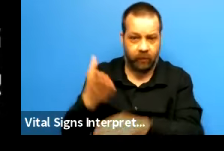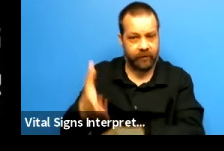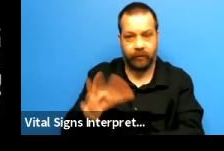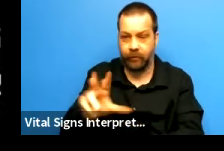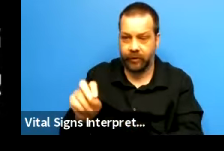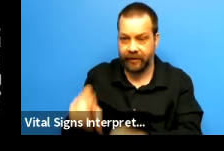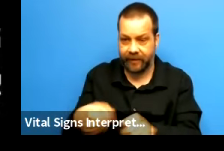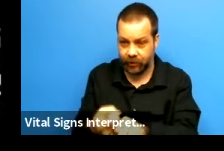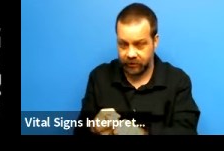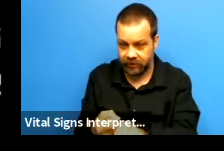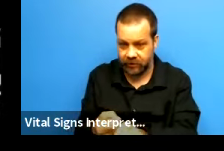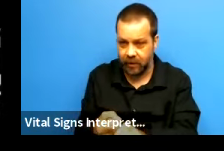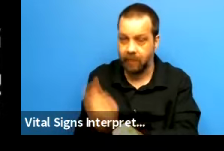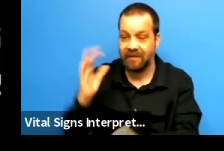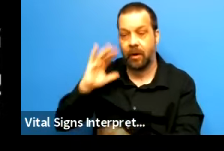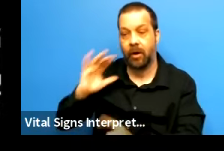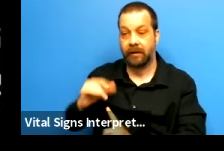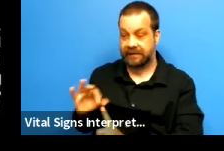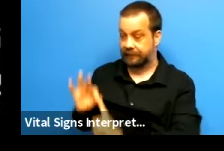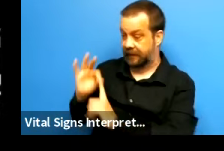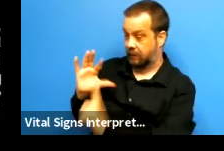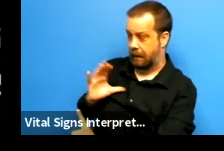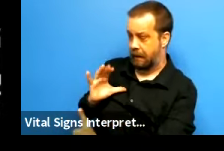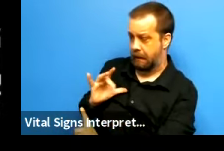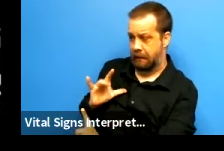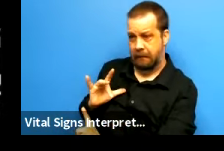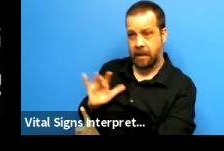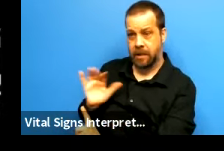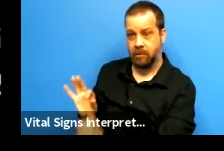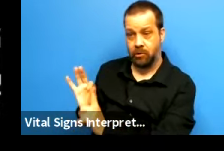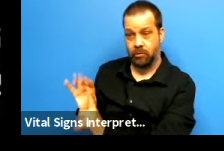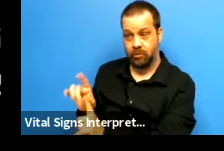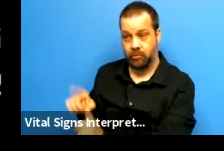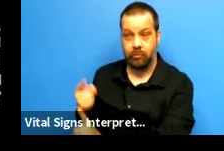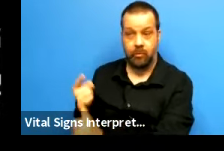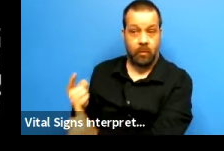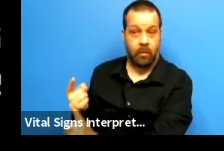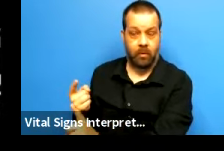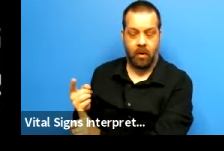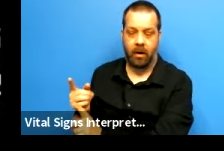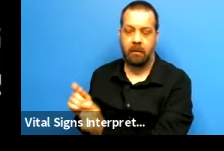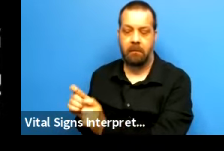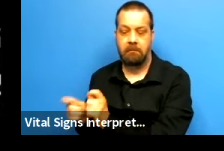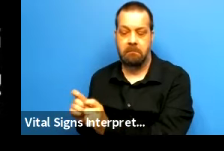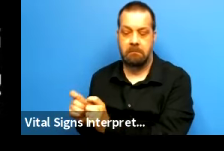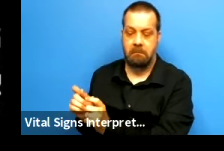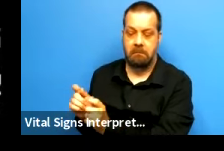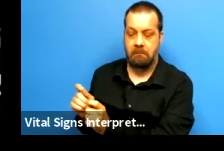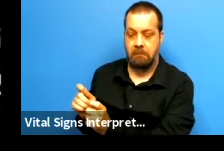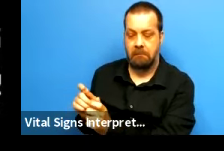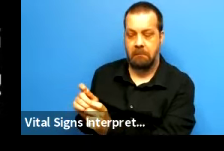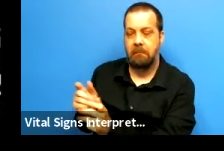considered special or reasonable modifications and may have received some push back